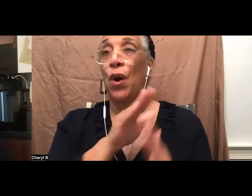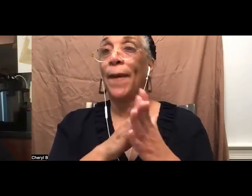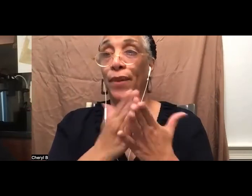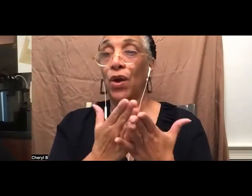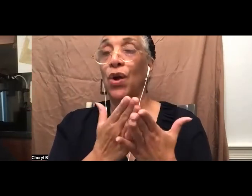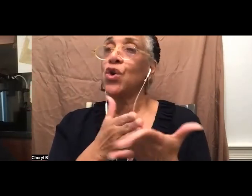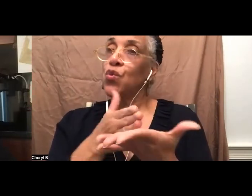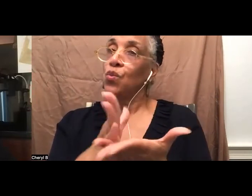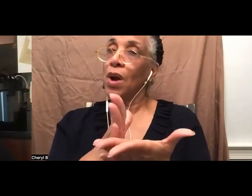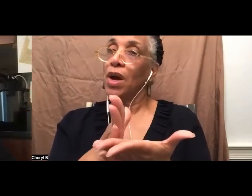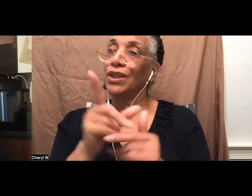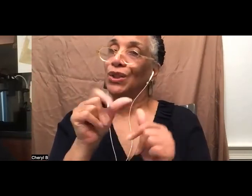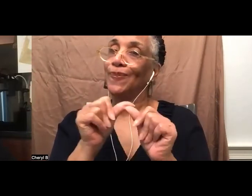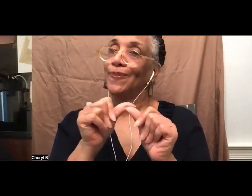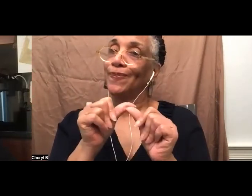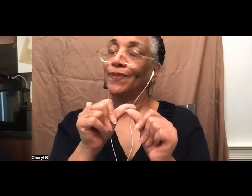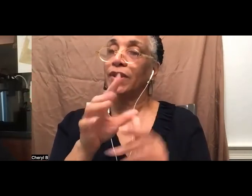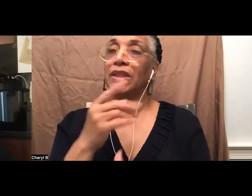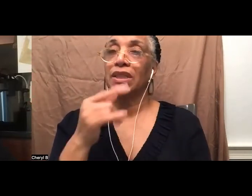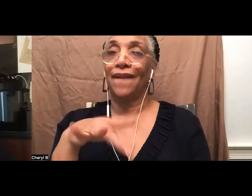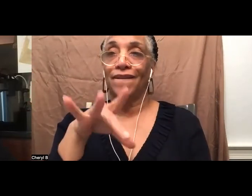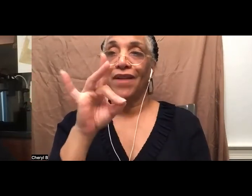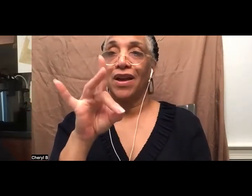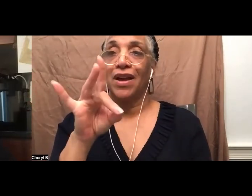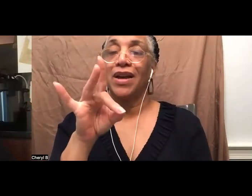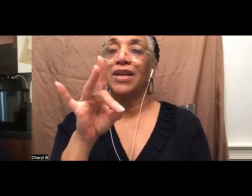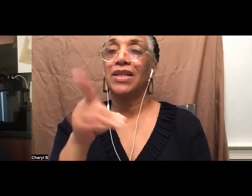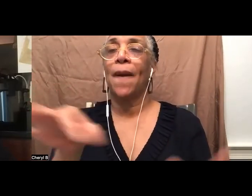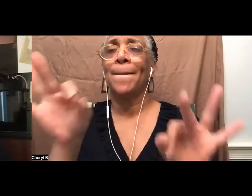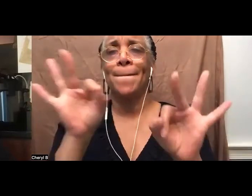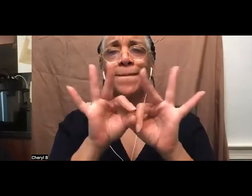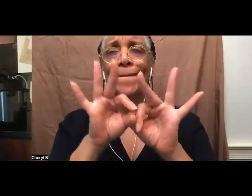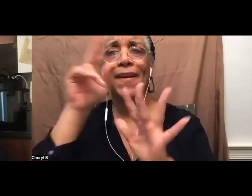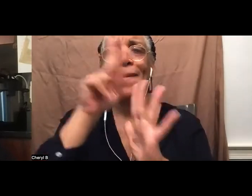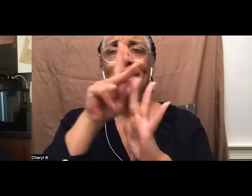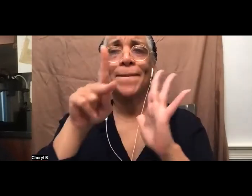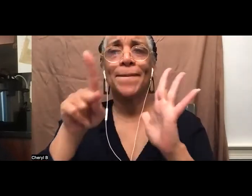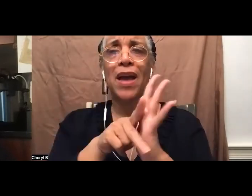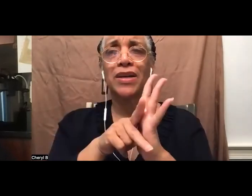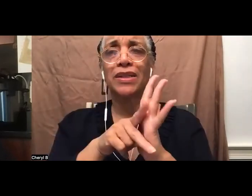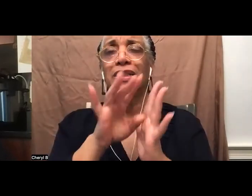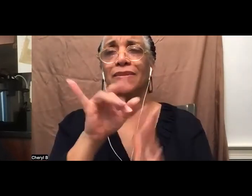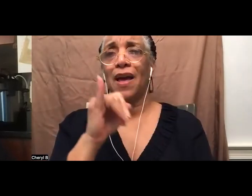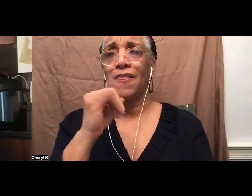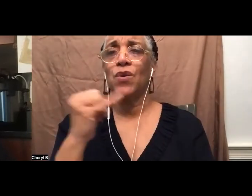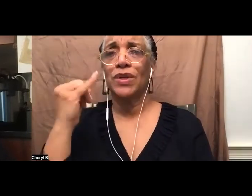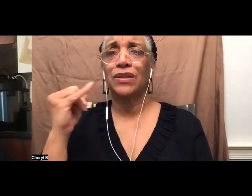There's an unofficial "shoot to maim" policy by Israli Defense Forces. This is used to